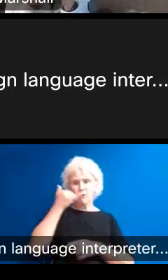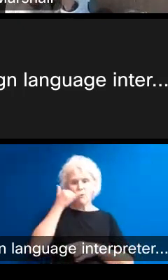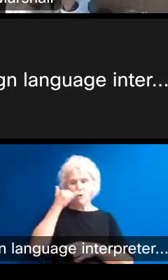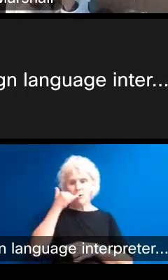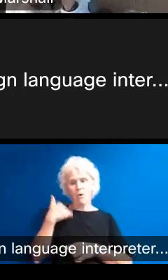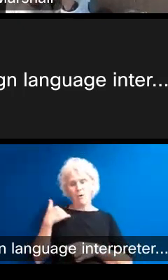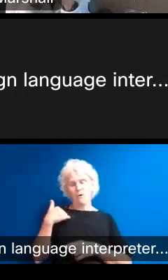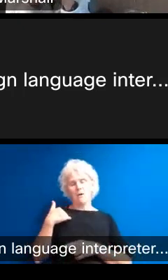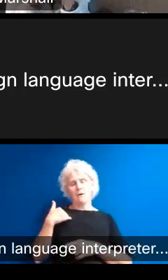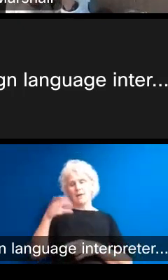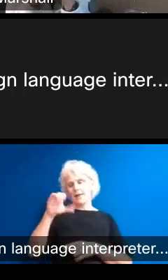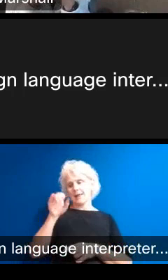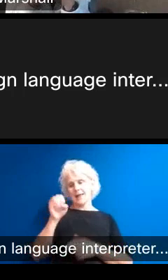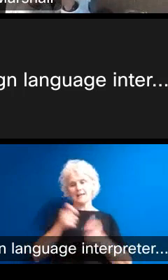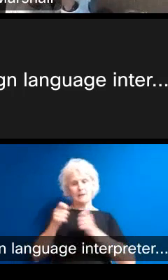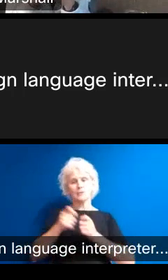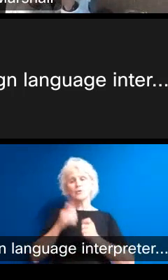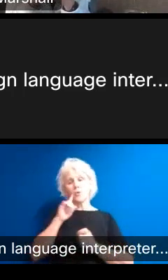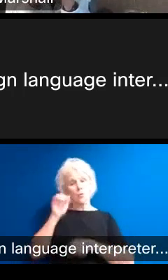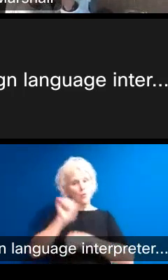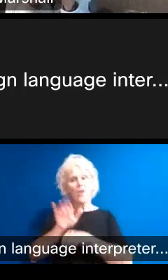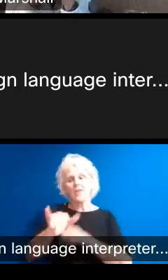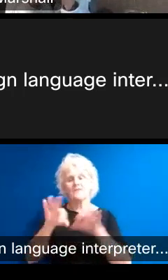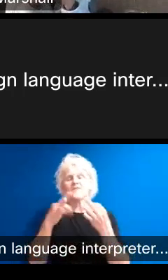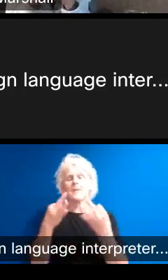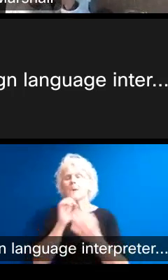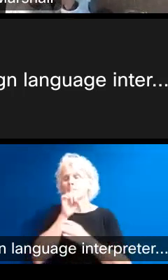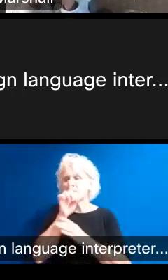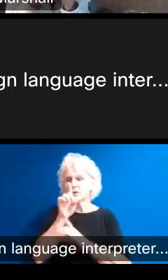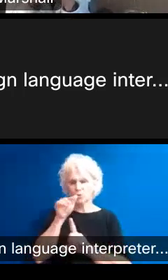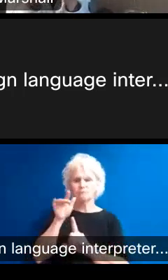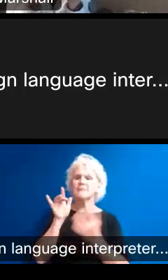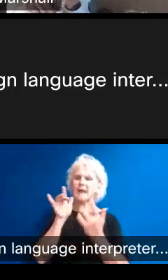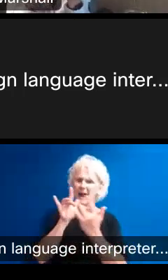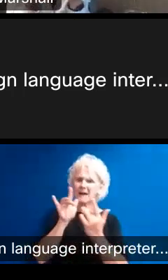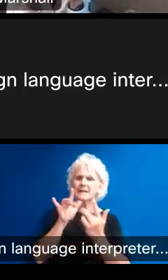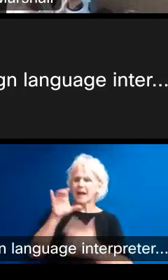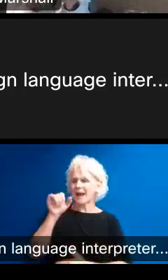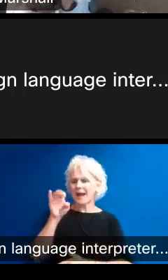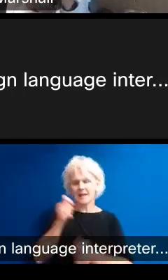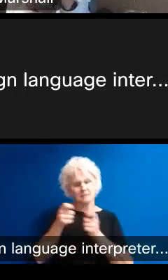to make sure you're contacted and because there are other providers from the tribes and the